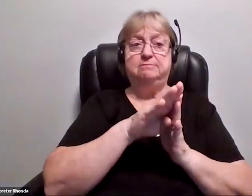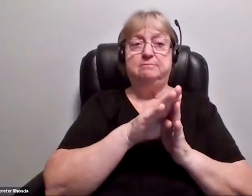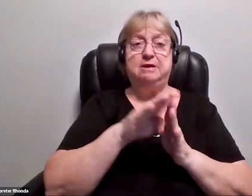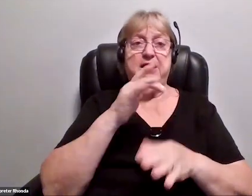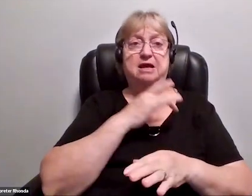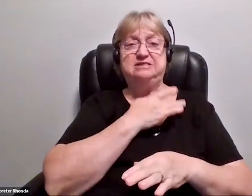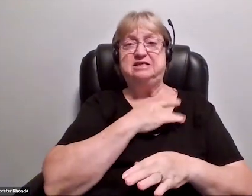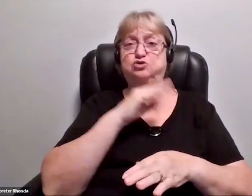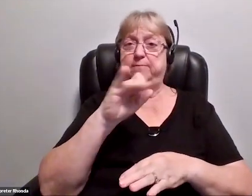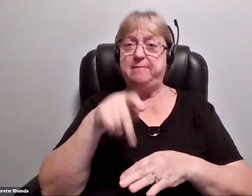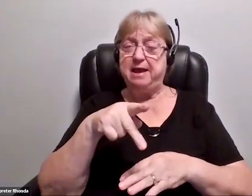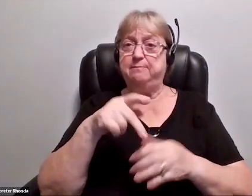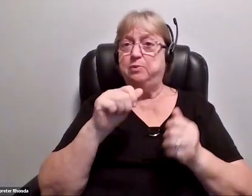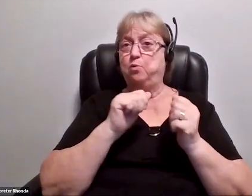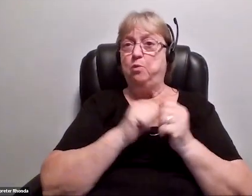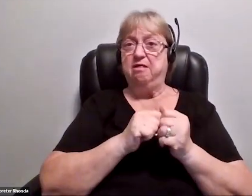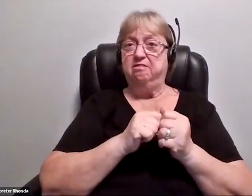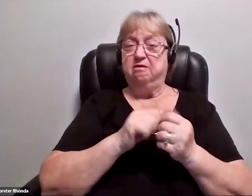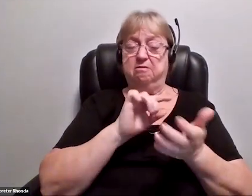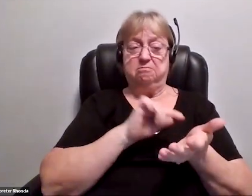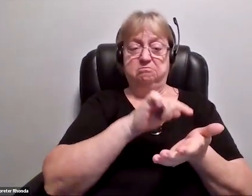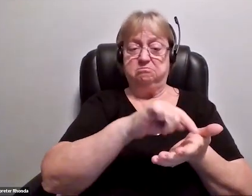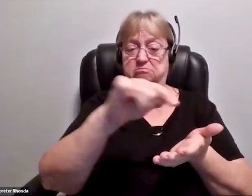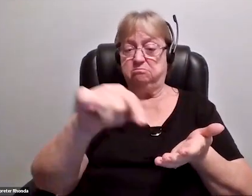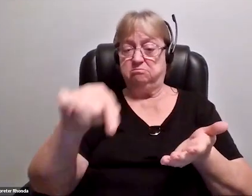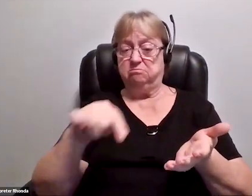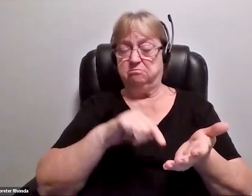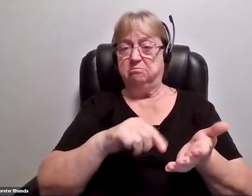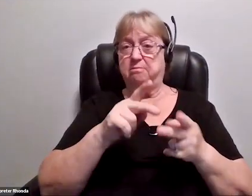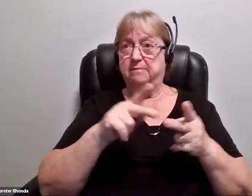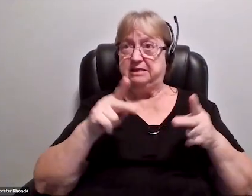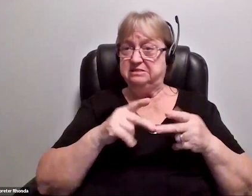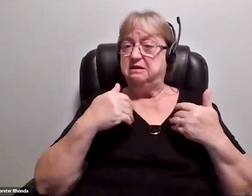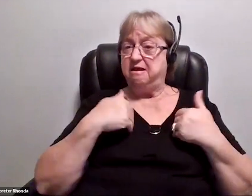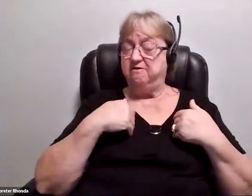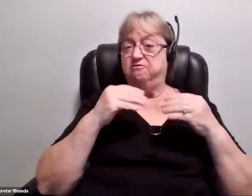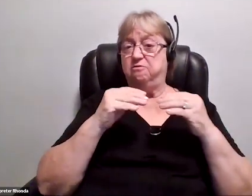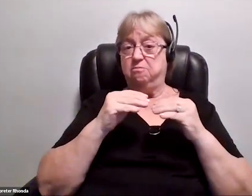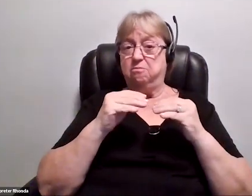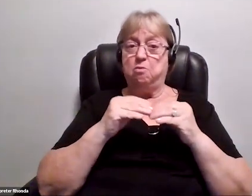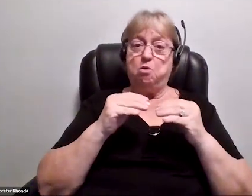that have more or less sounds and that can be more calming